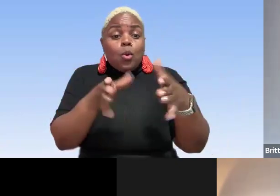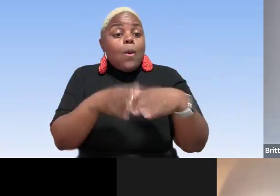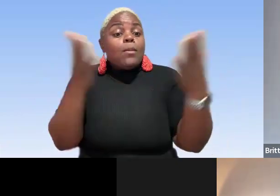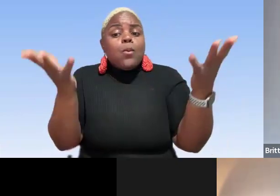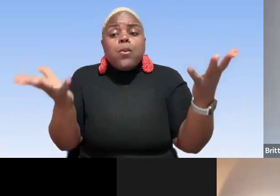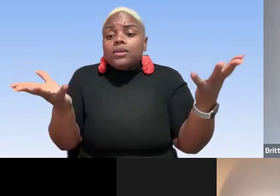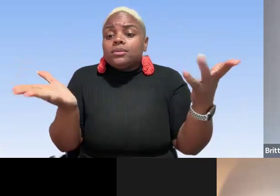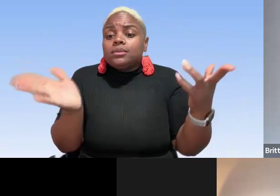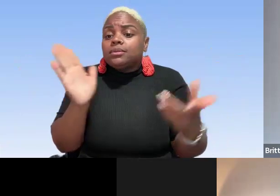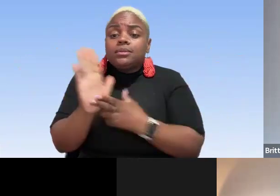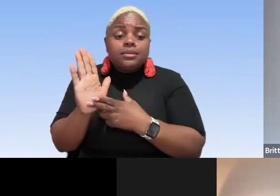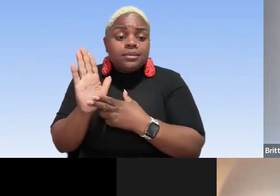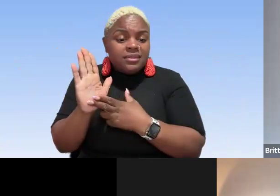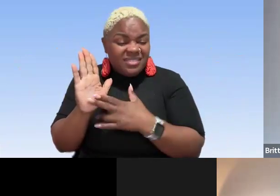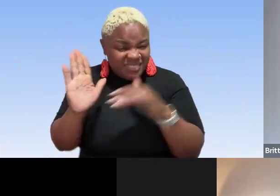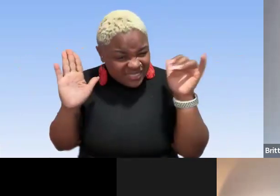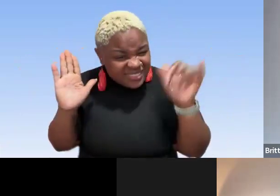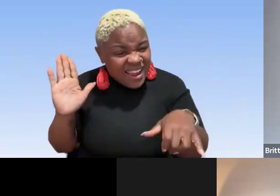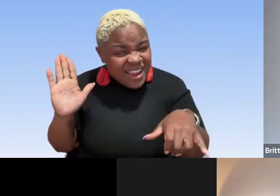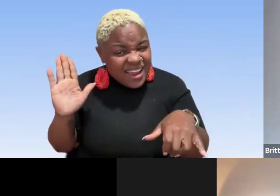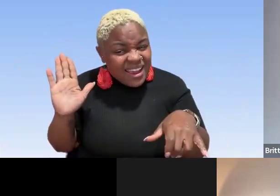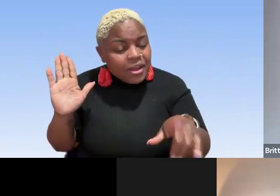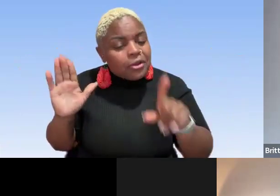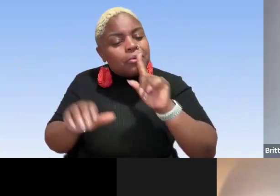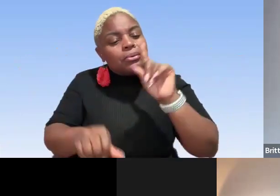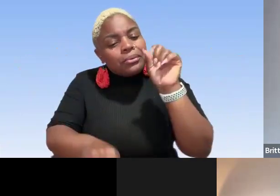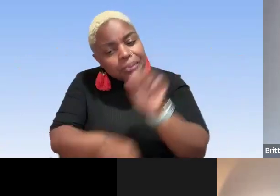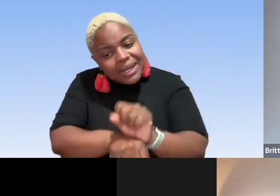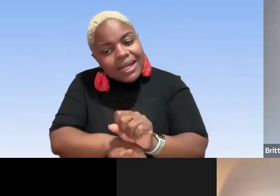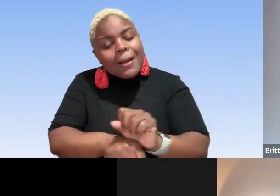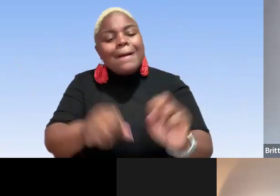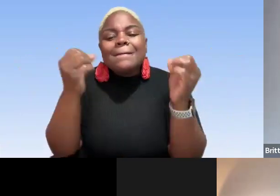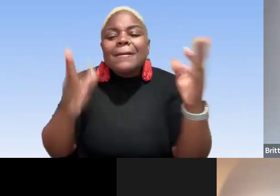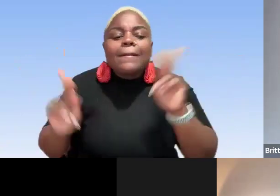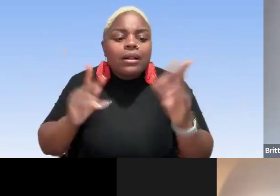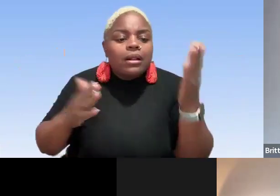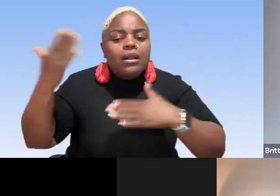[BRITTANIE HERNANDEZ-WILSON] And so, it's also this inability to see or this refusal to acknowledge that disability